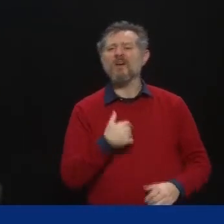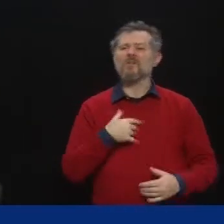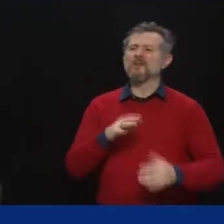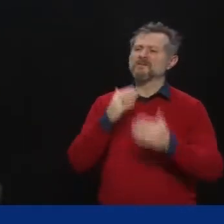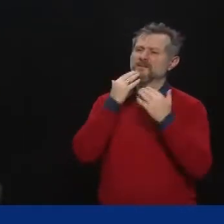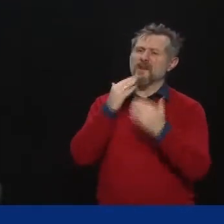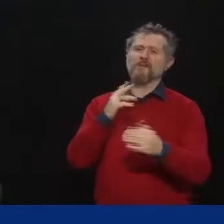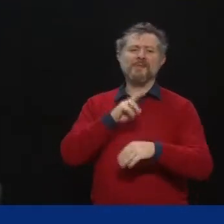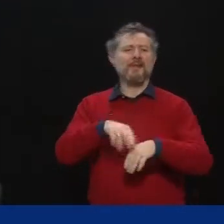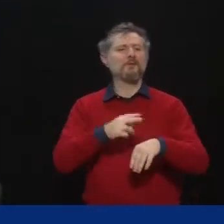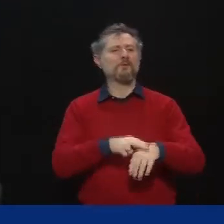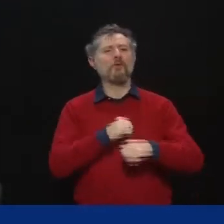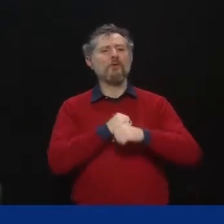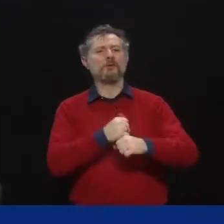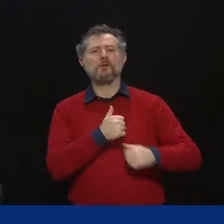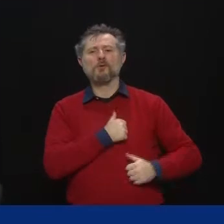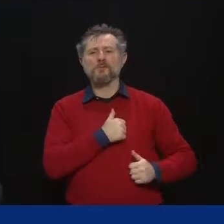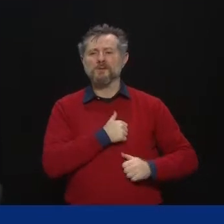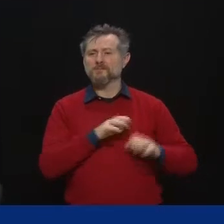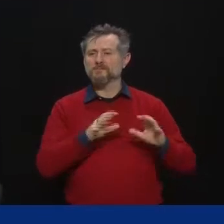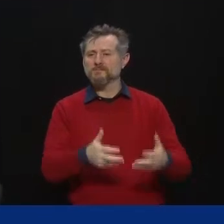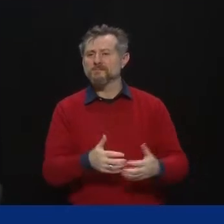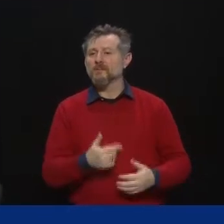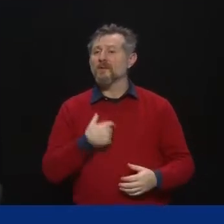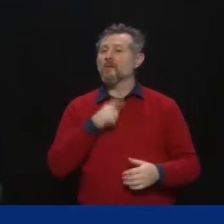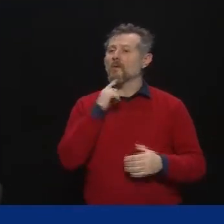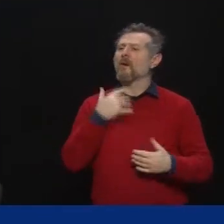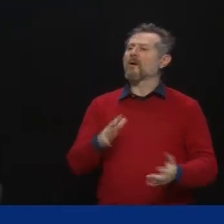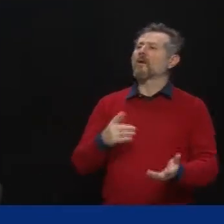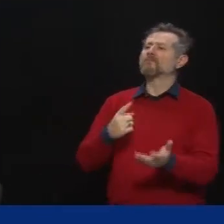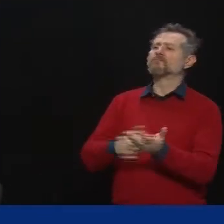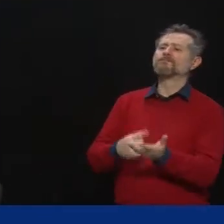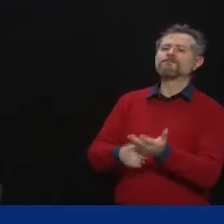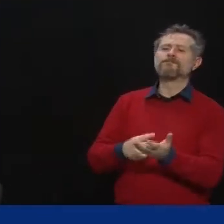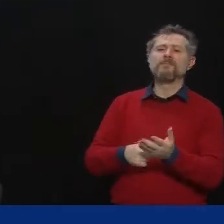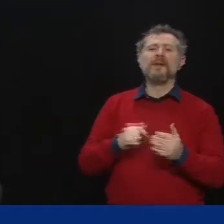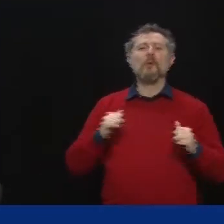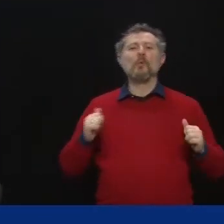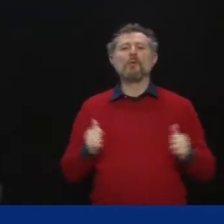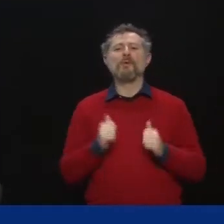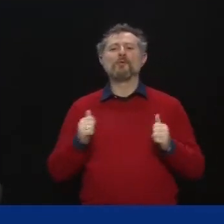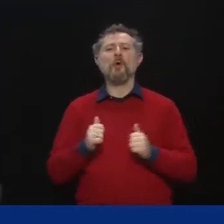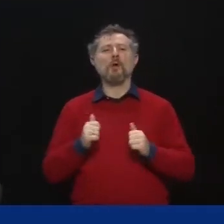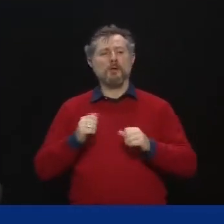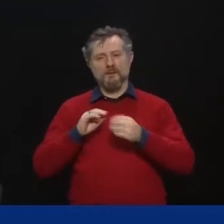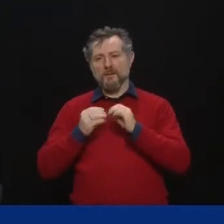WENT TO THE VACCINATION SITE, A TEST SITE DO YOU KNOW IN BROOME COUNTY. I HAD A REAL GOOD CONVERSATION AND I THANKED THE NATIONAL